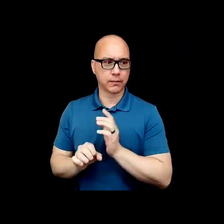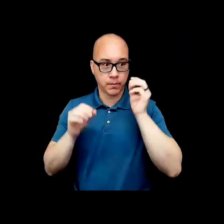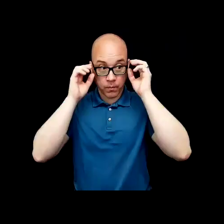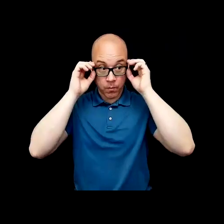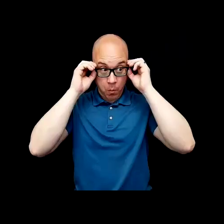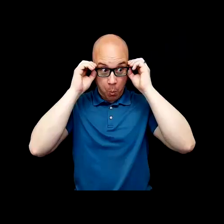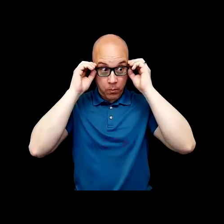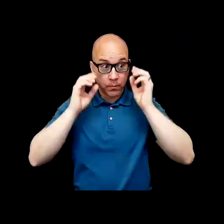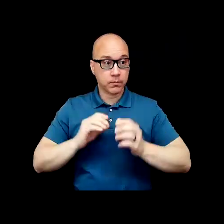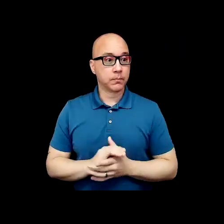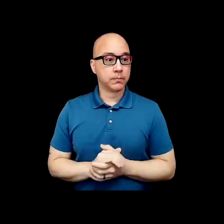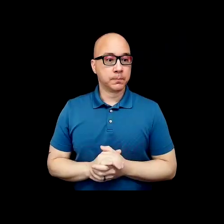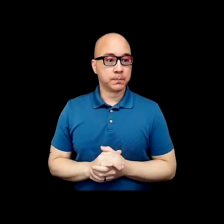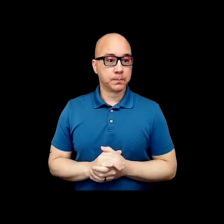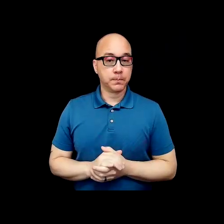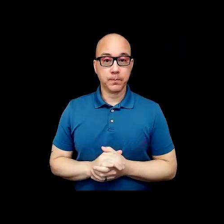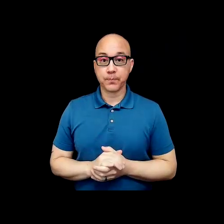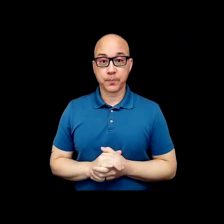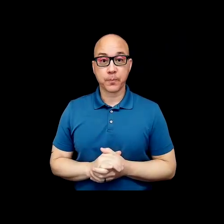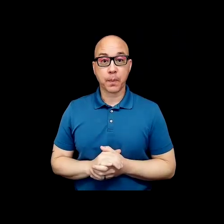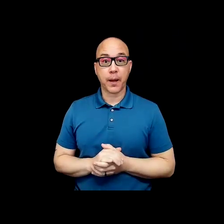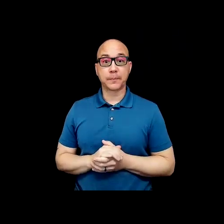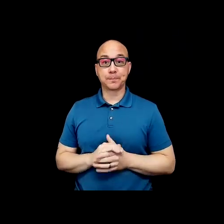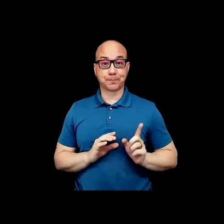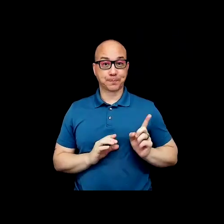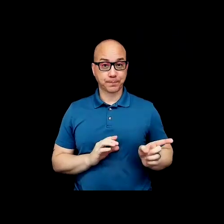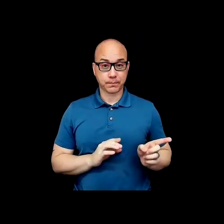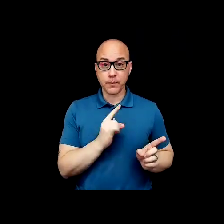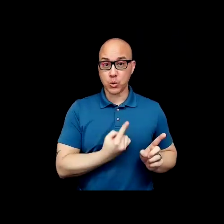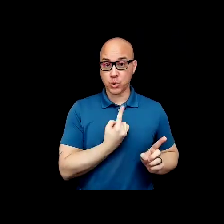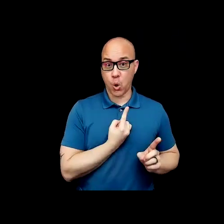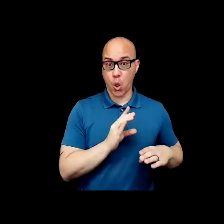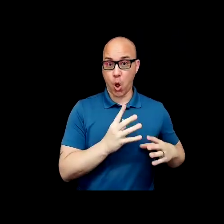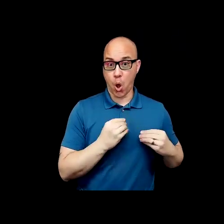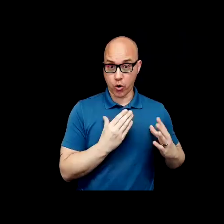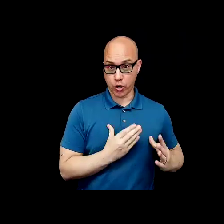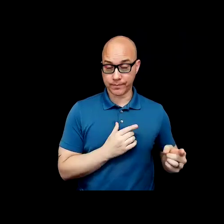So, unlike Sole Proprietors, an LLC is required to have an Employer